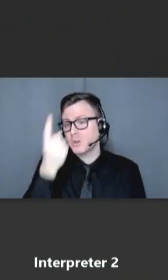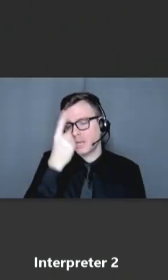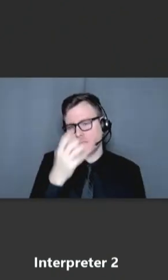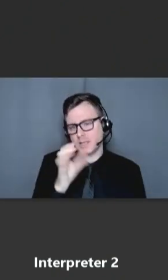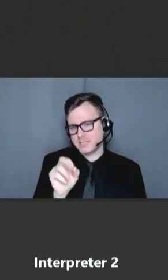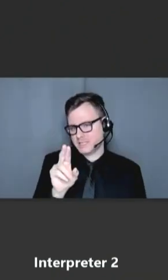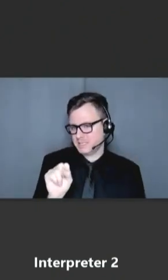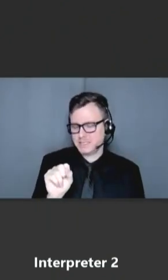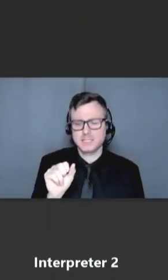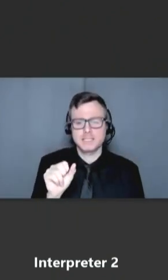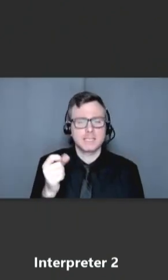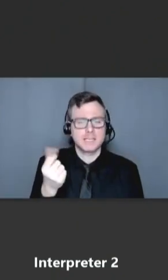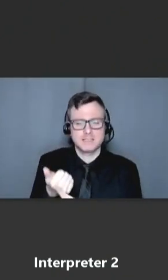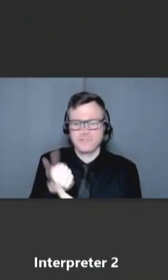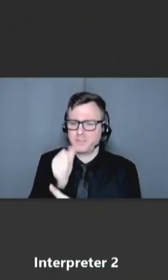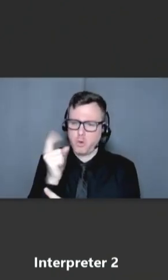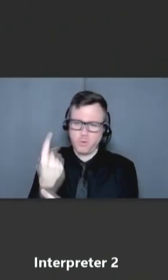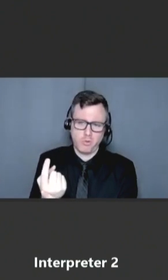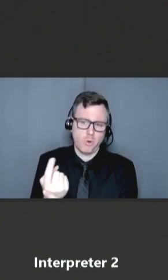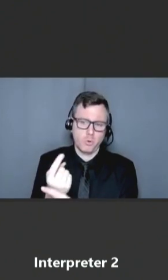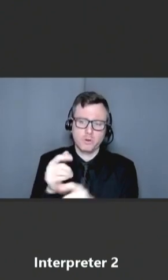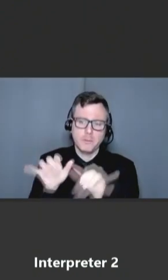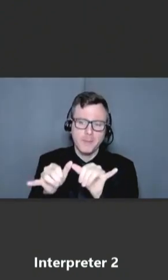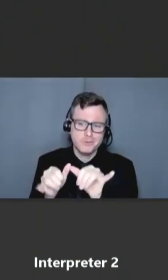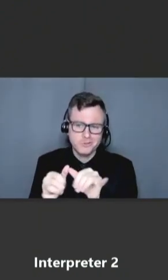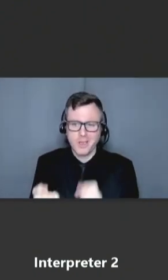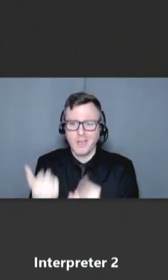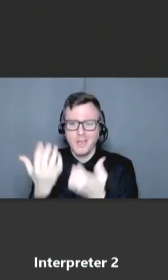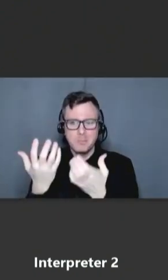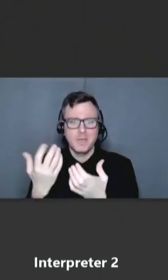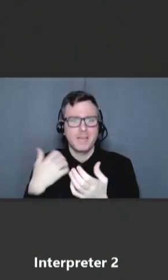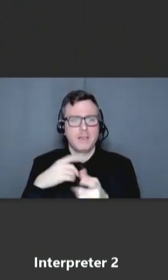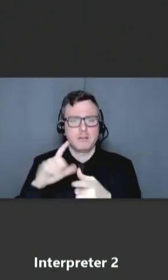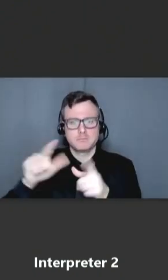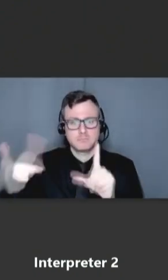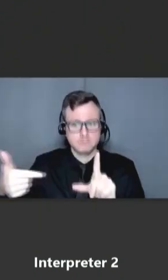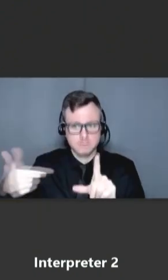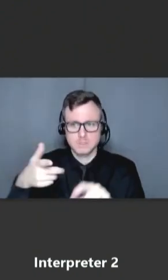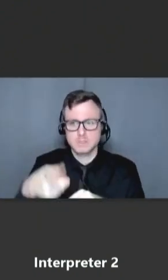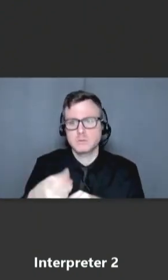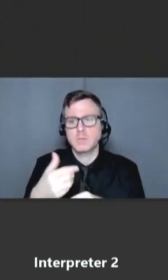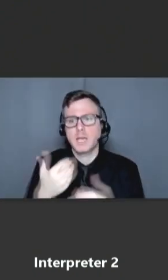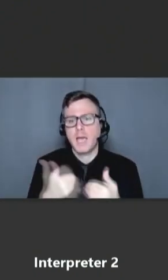measuring the LGBTQ population, but the greater challenge is measuring for those LGBTQ individuals